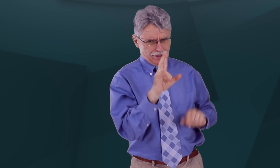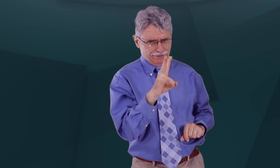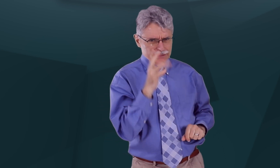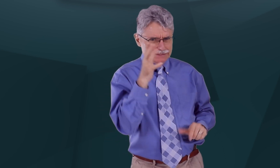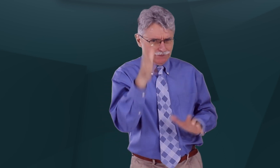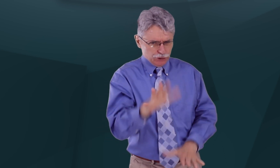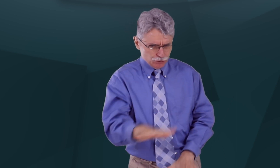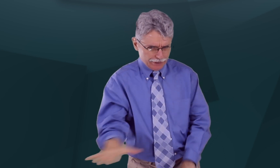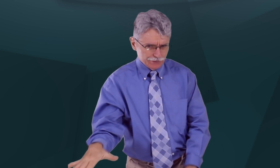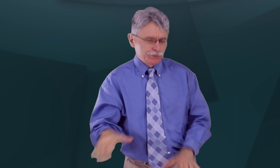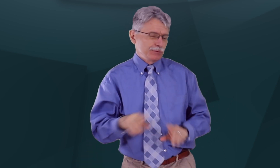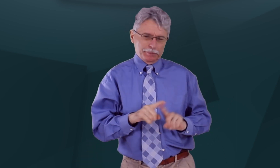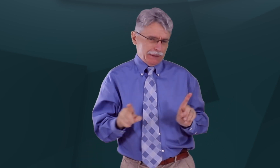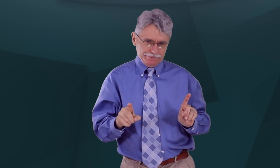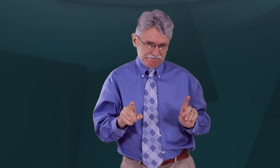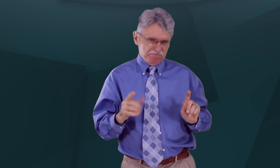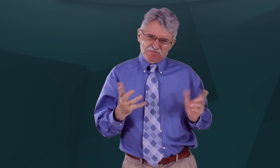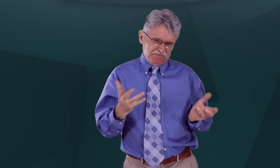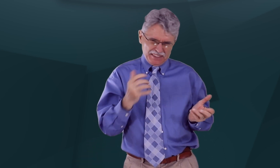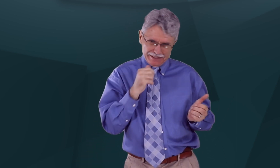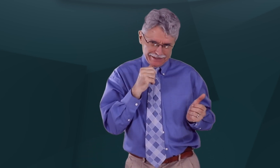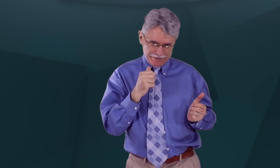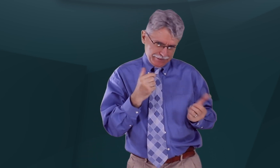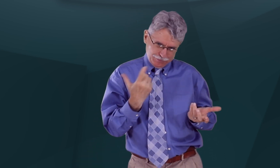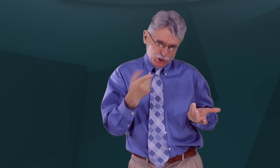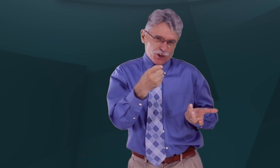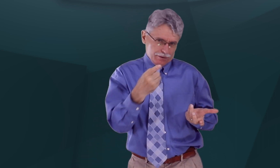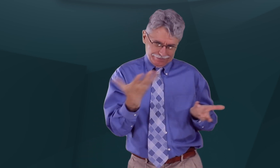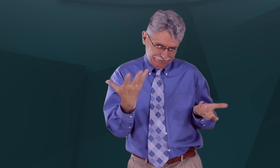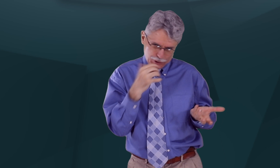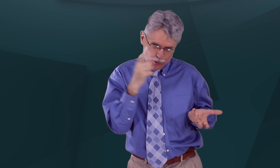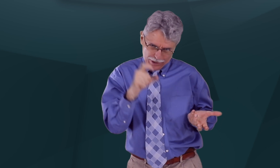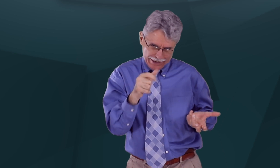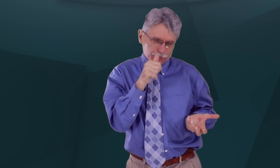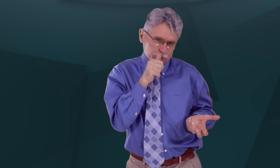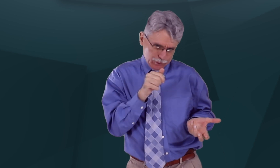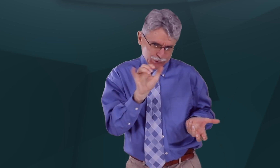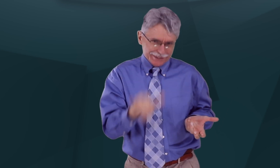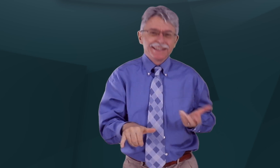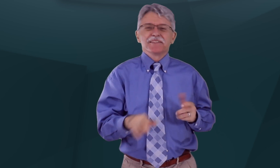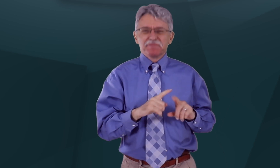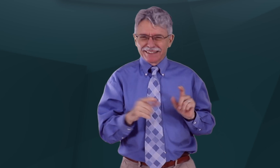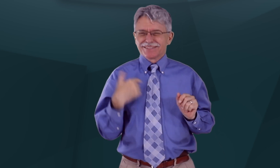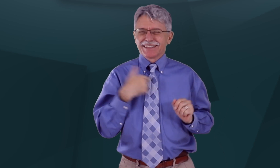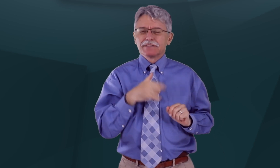of all of our seven grandchildren, but -- you don't need to endure that.